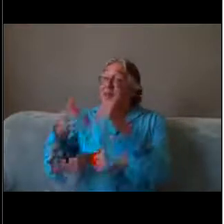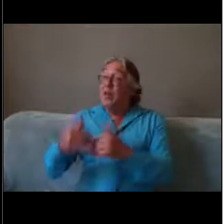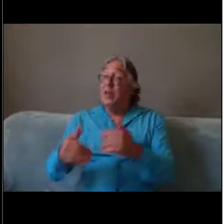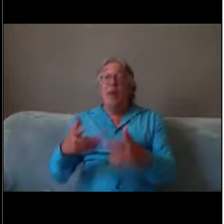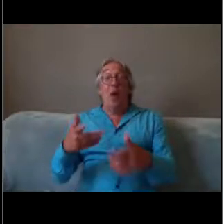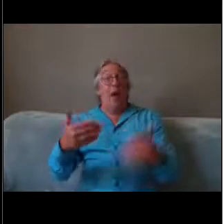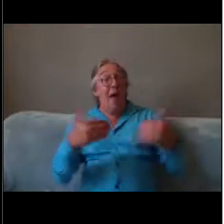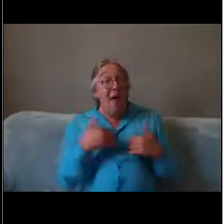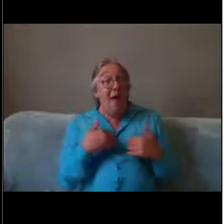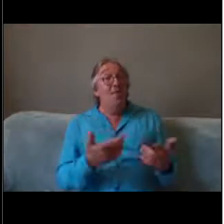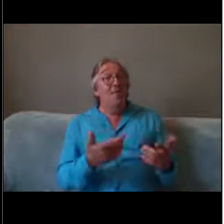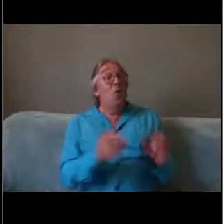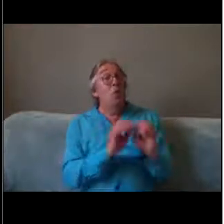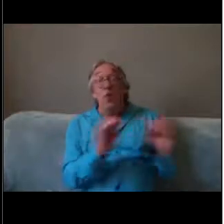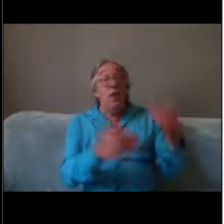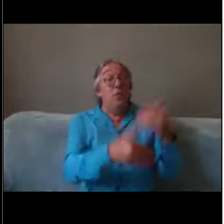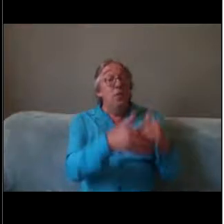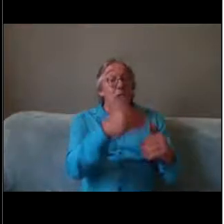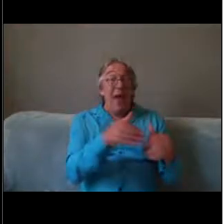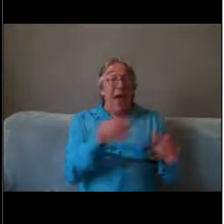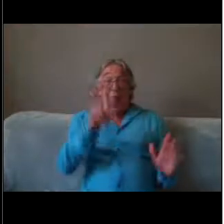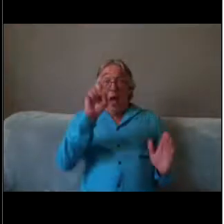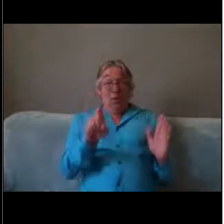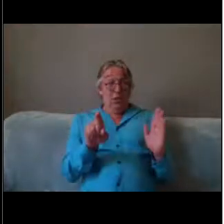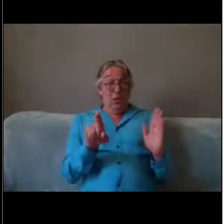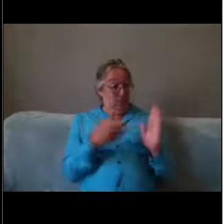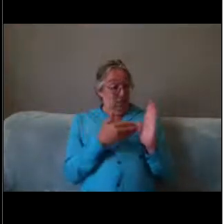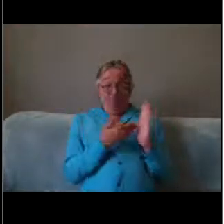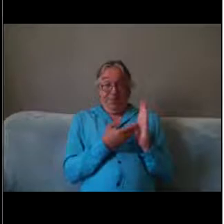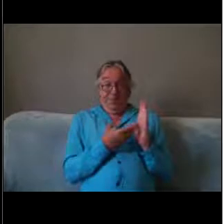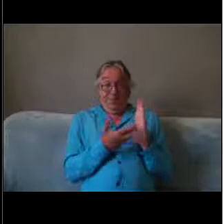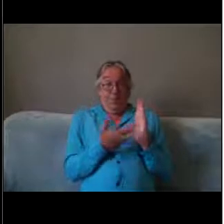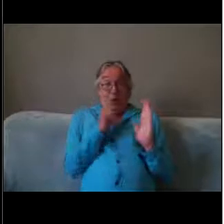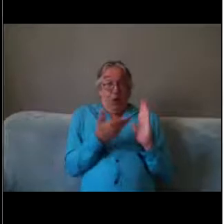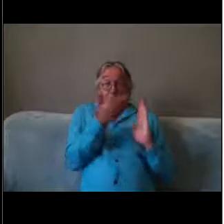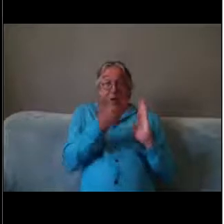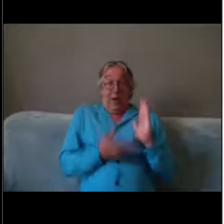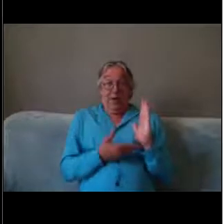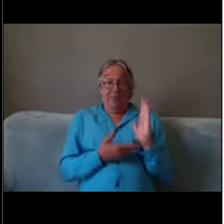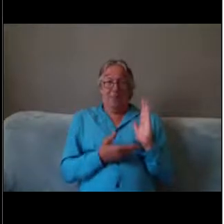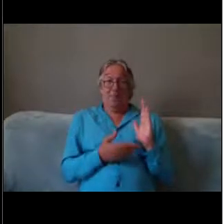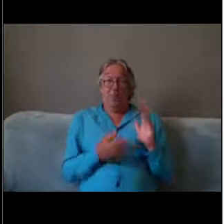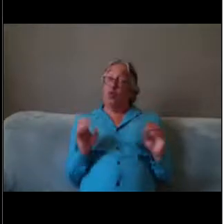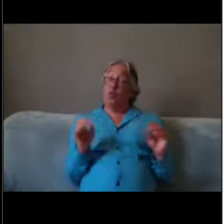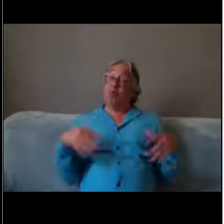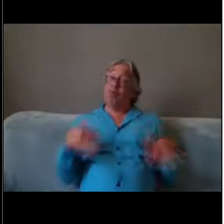the Ministry of Education in Flanders, also SIHO, my organisation,